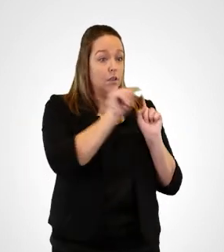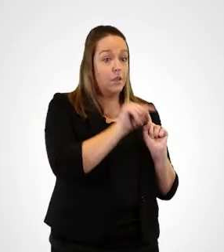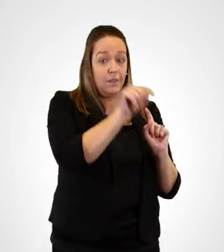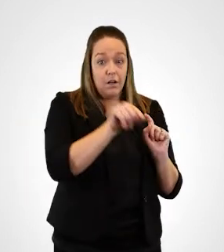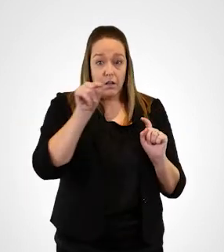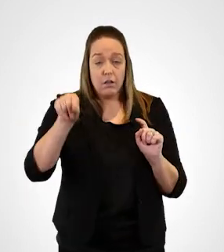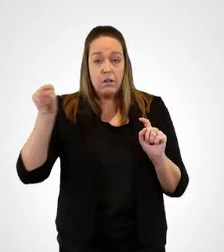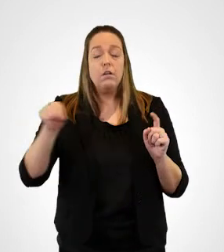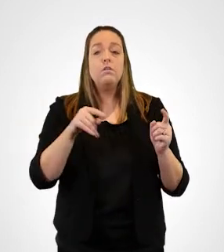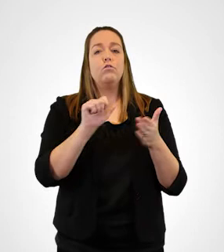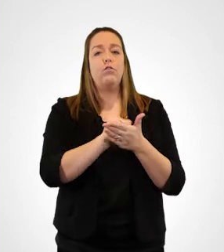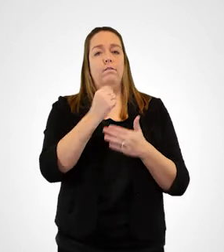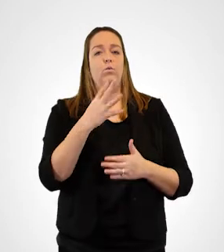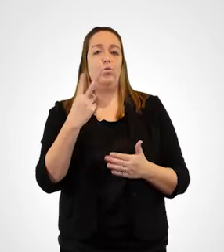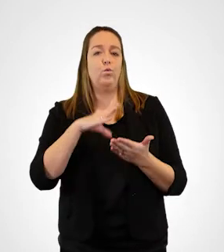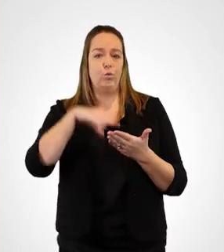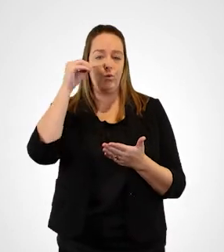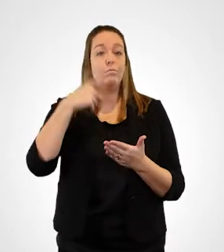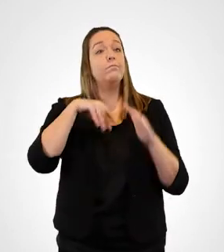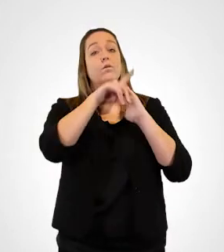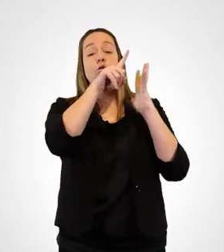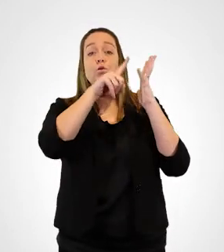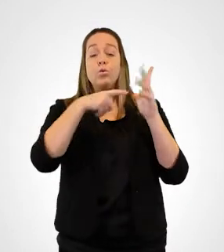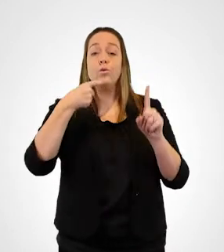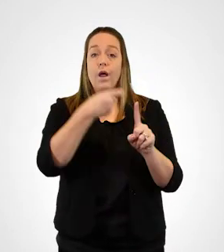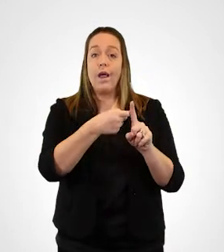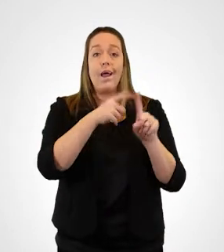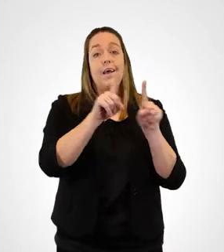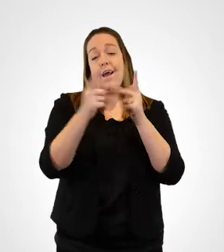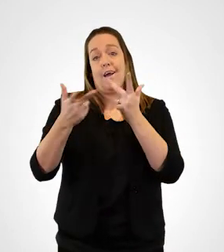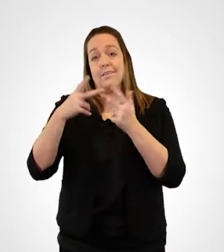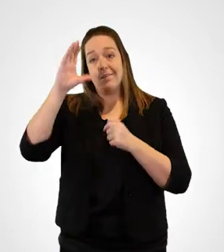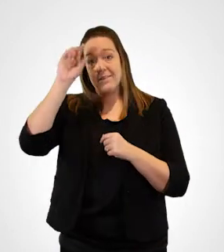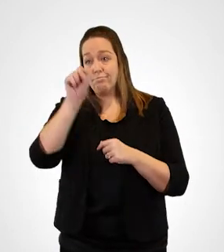to get the children, and this is because the children in the UK, and I think in many other places,